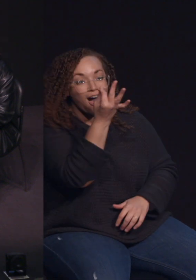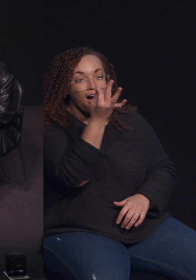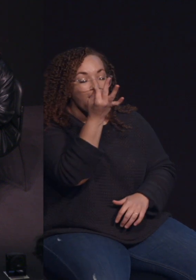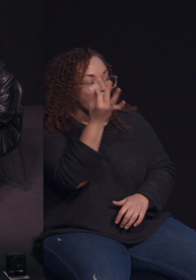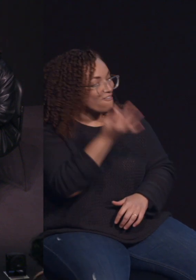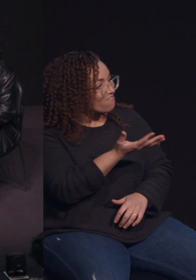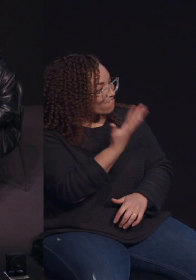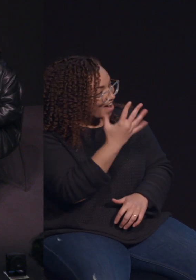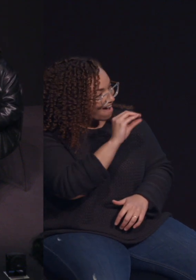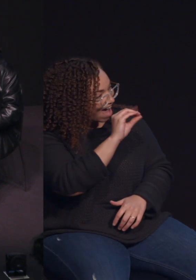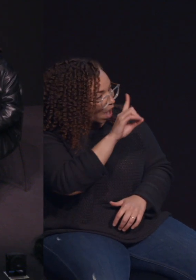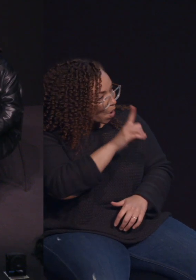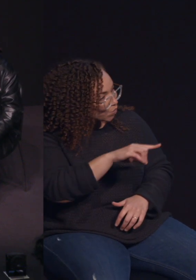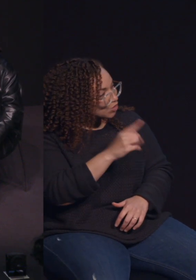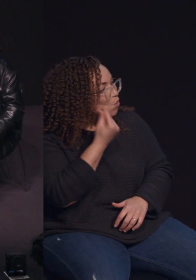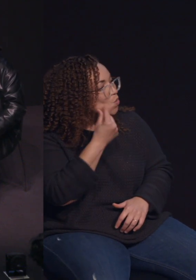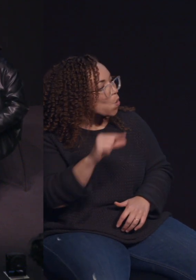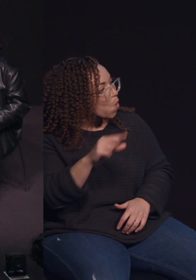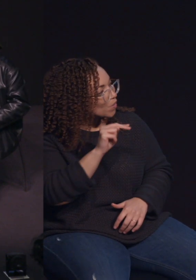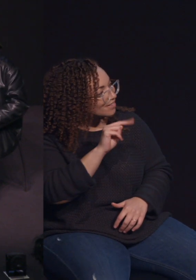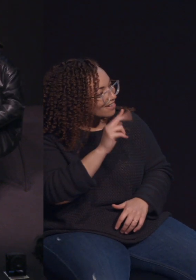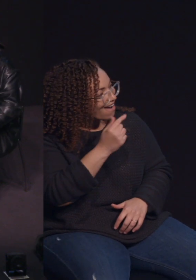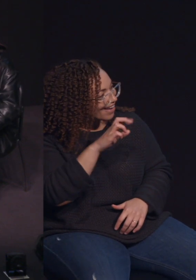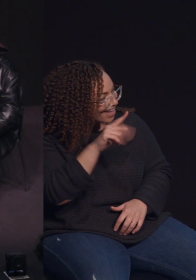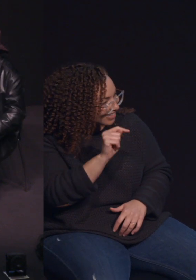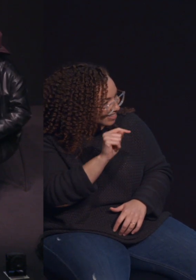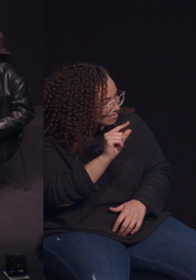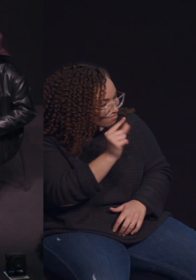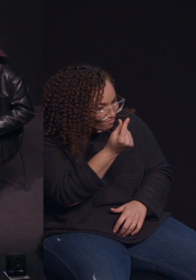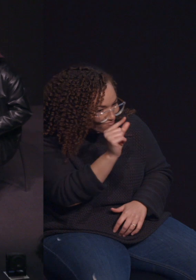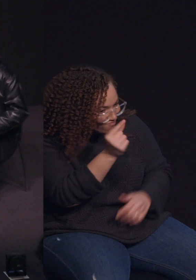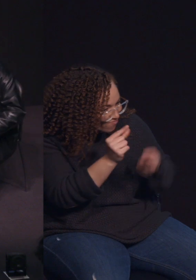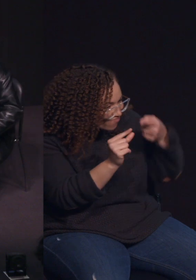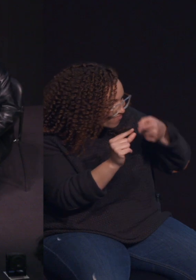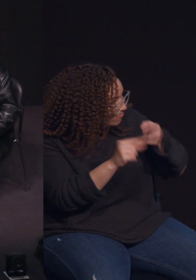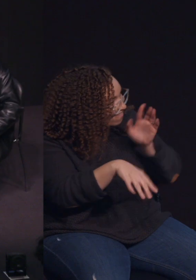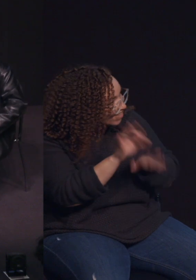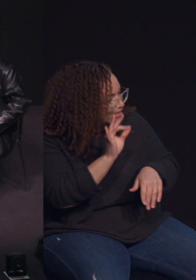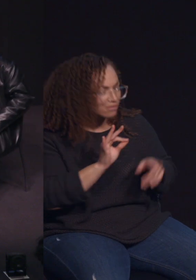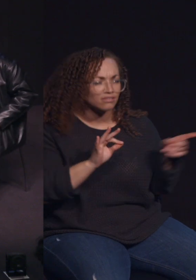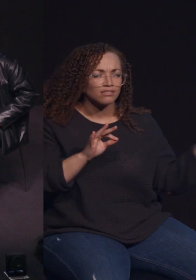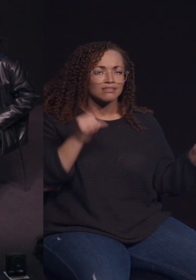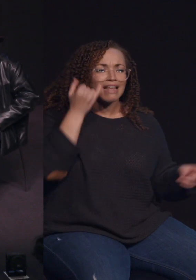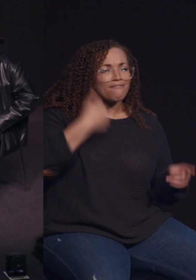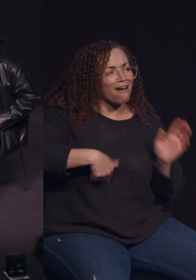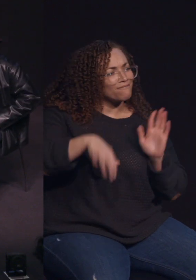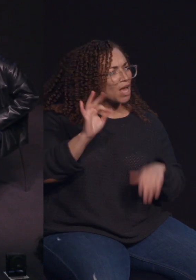Bryant: Mr. Scott, if I found a 5-ounce gold nugget, I would not be sitting on this stage.